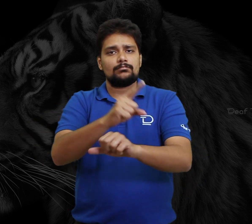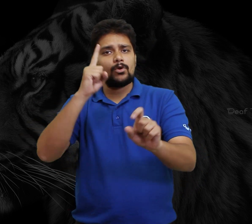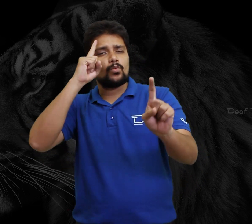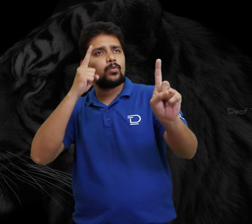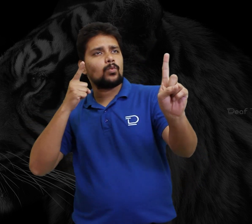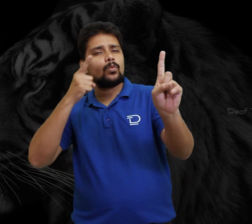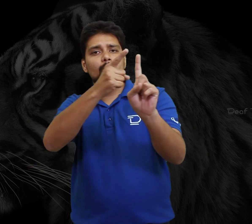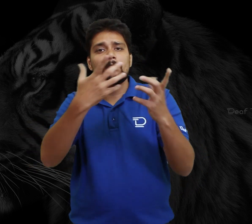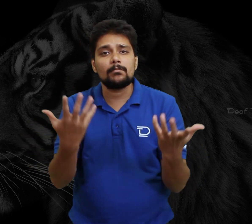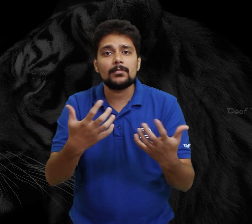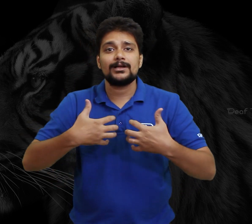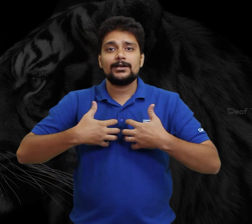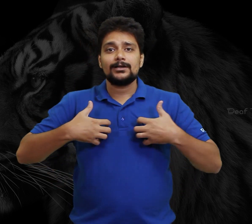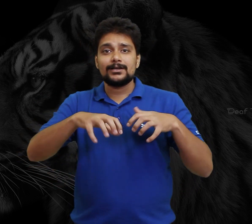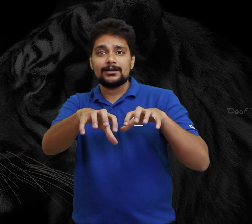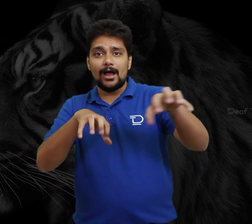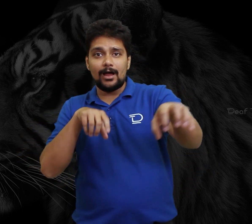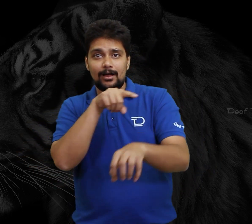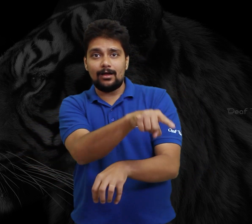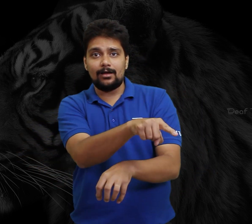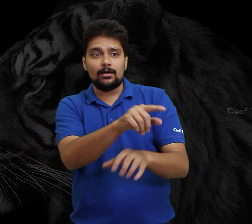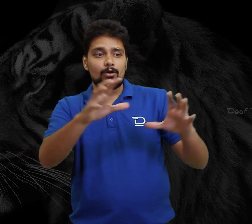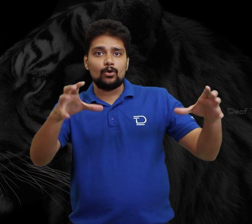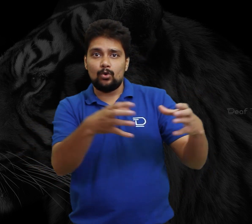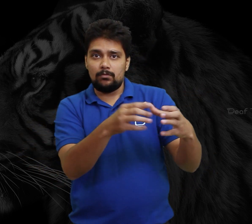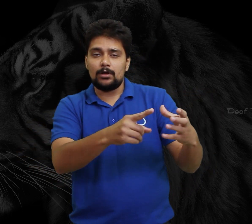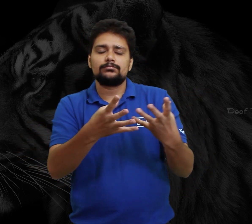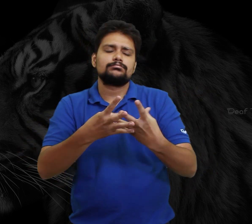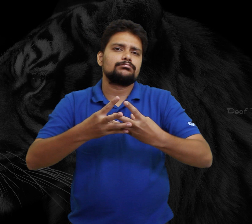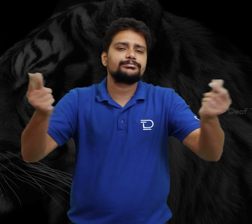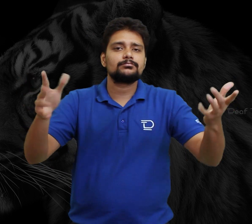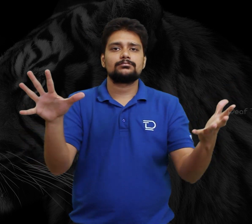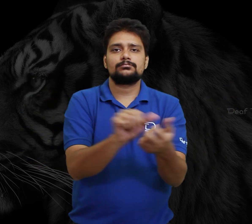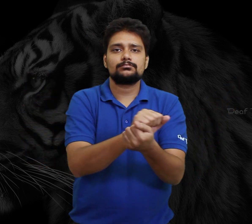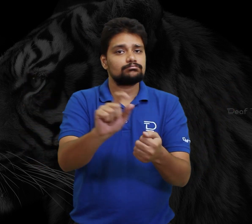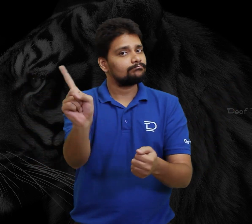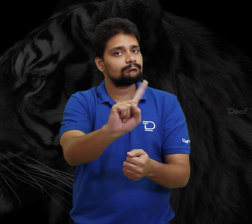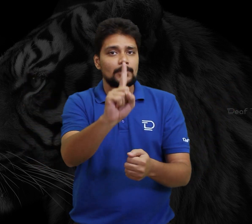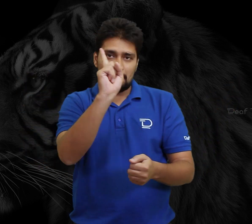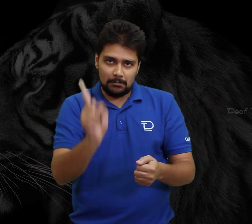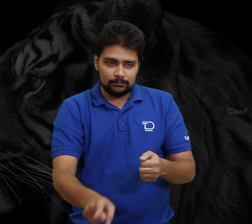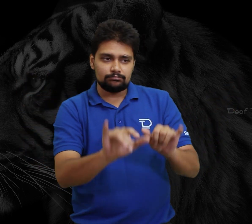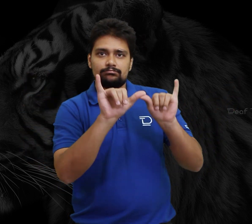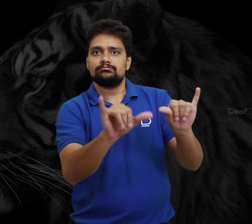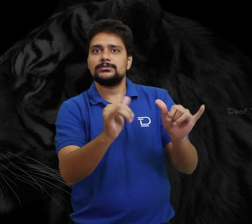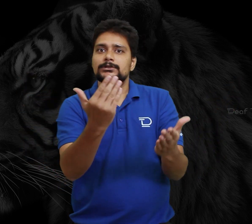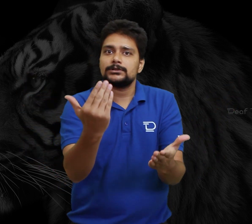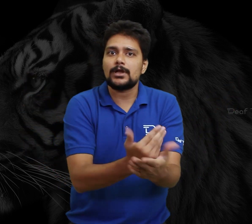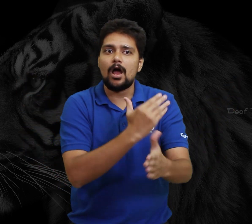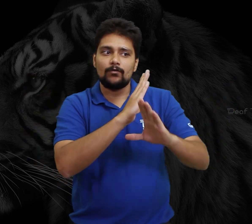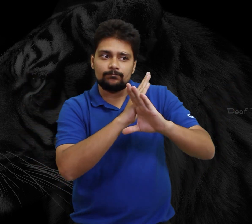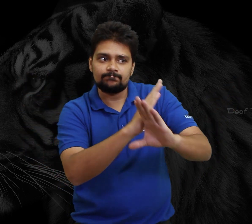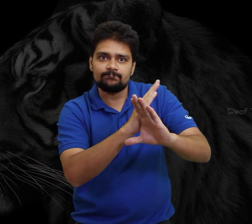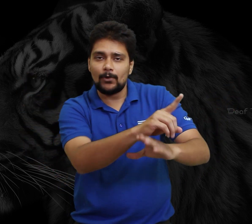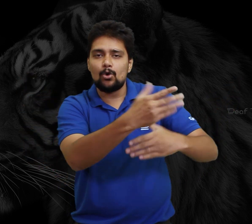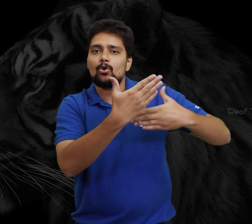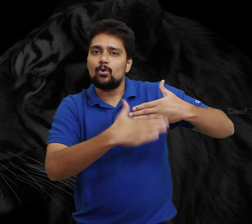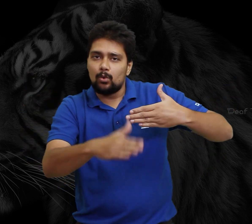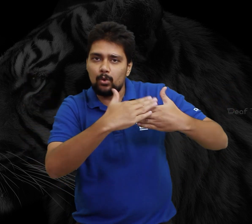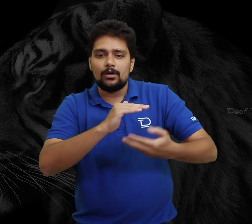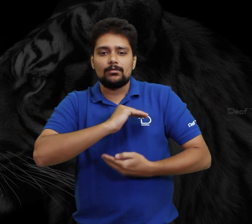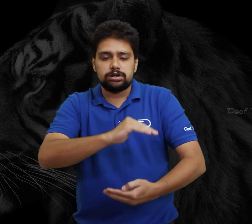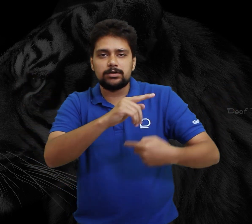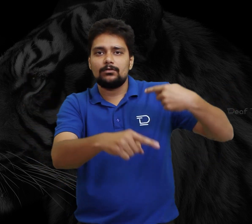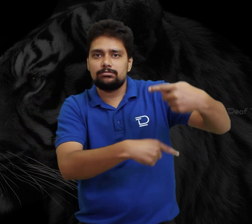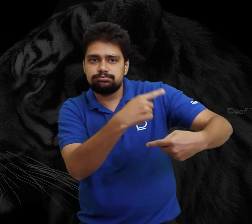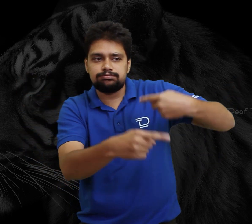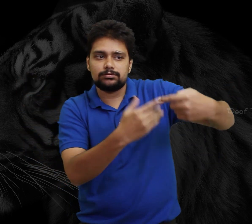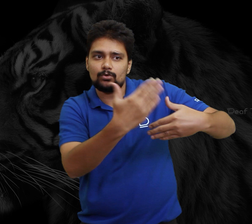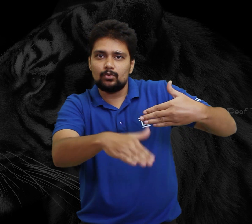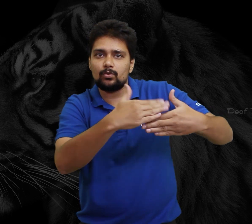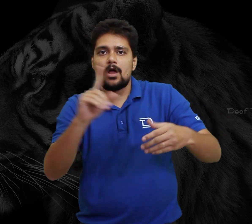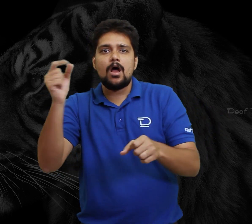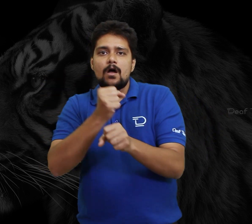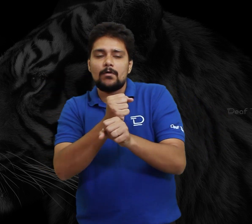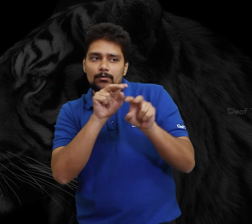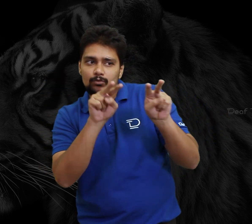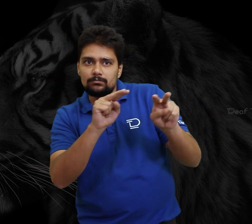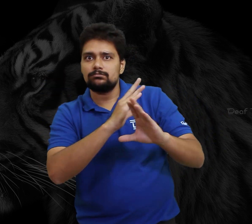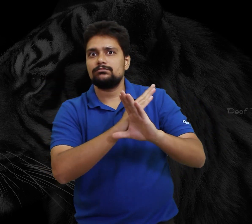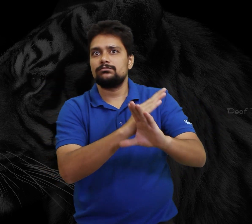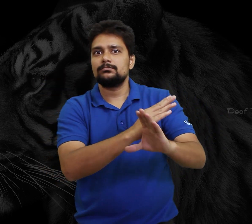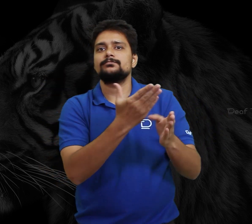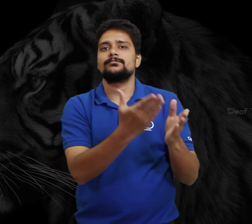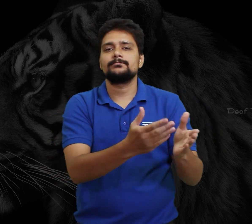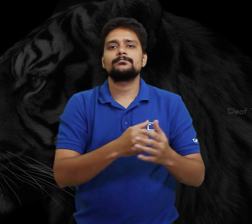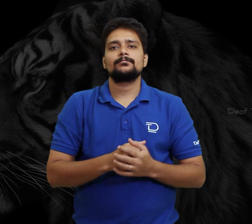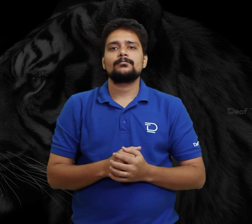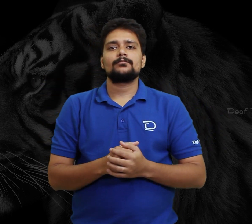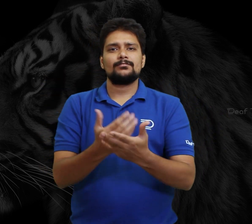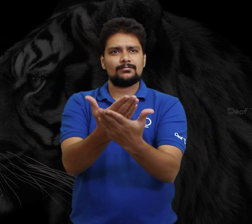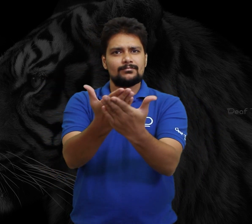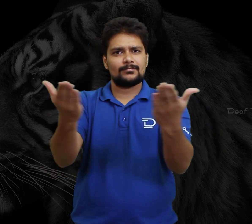to save the Royal Bengal Tigers from extinction.